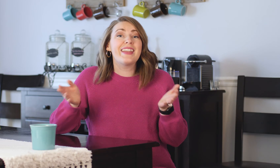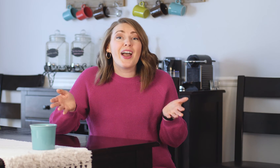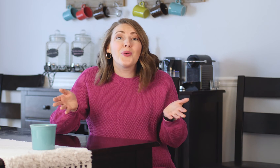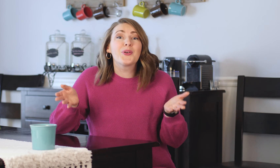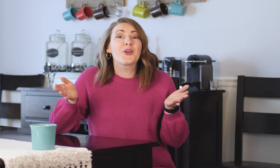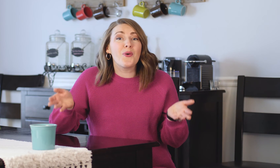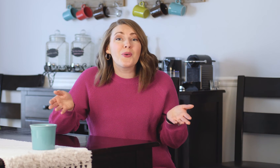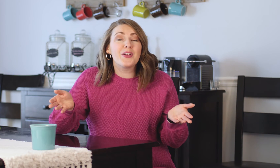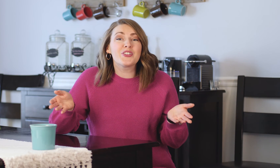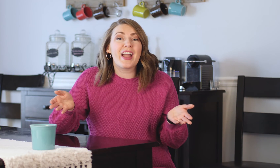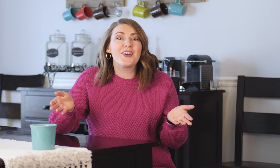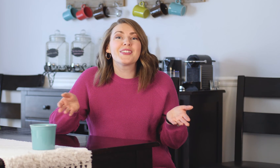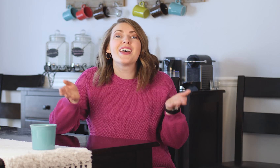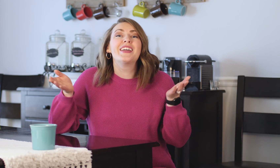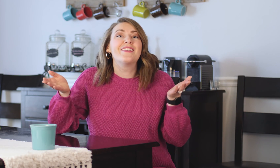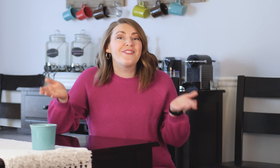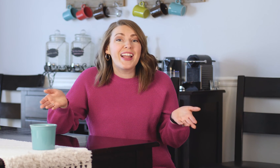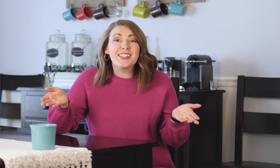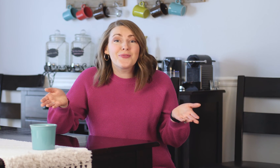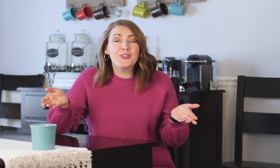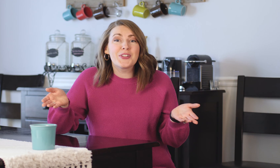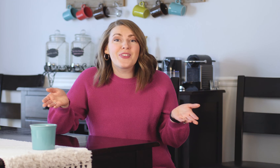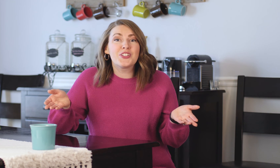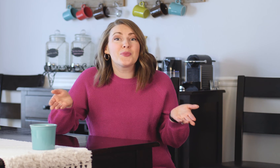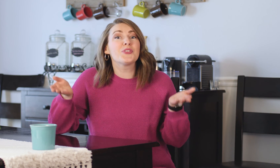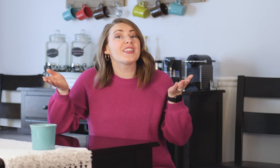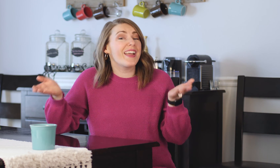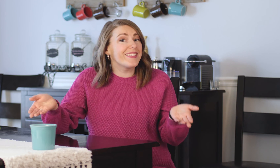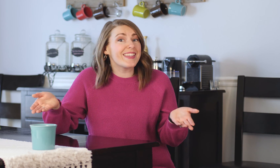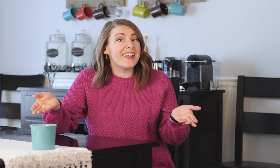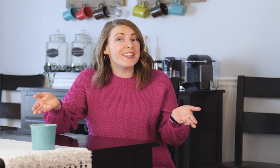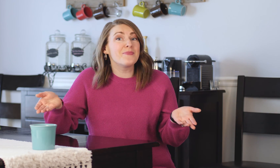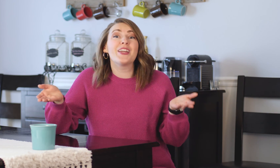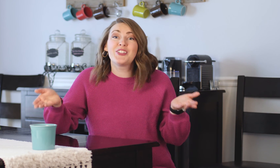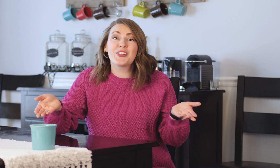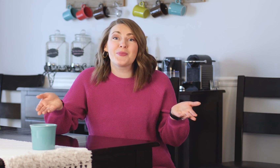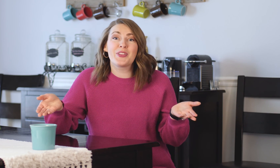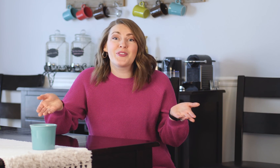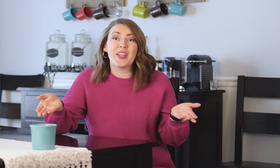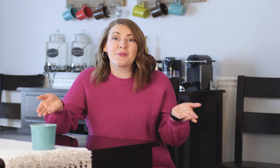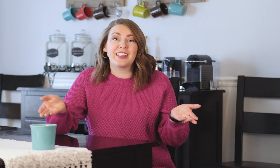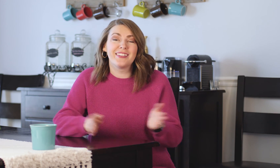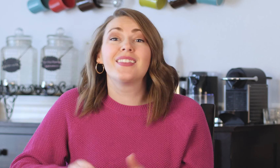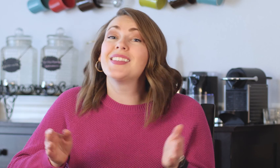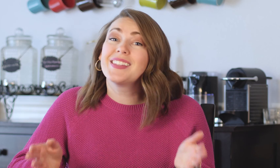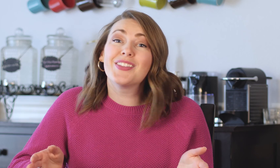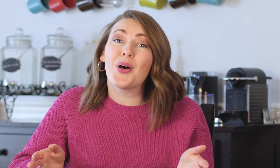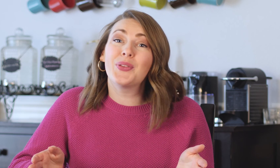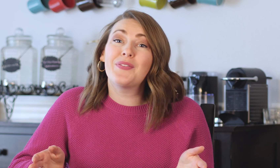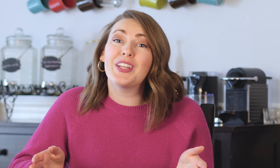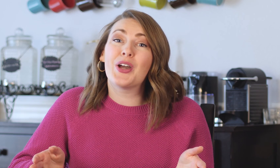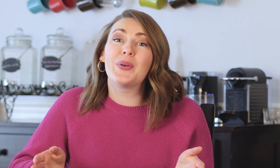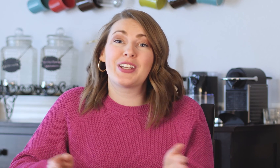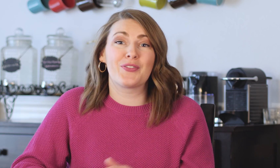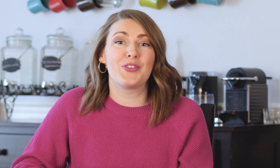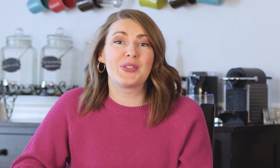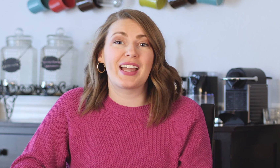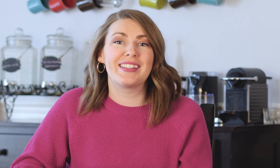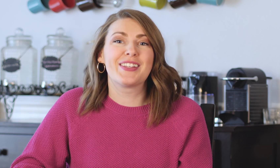Now go around your house, find some fruits and vegetables, and sign them and share them with your family. This isn't the only video we did on food signs,